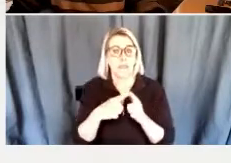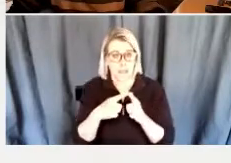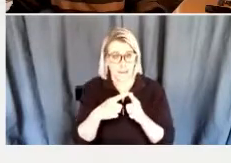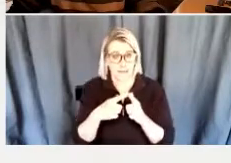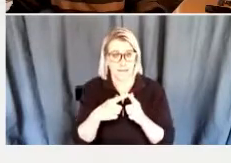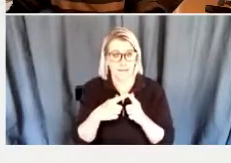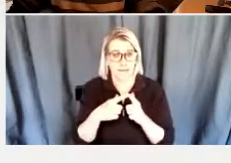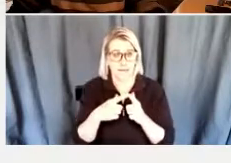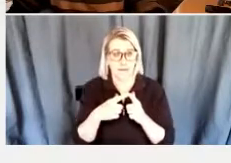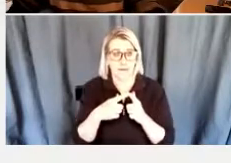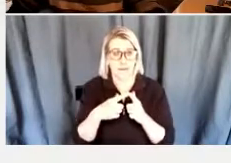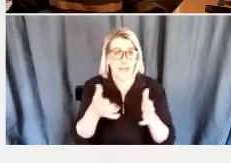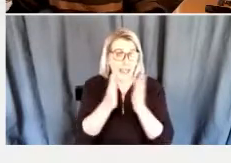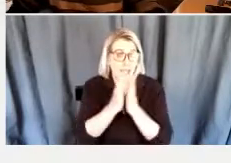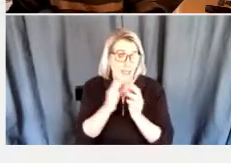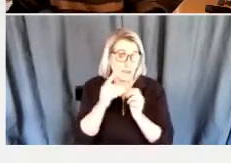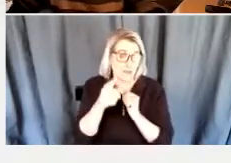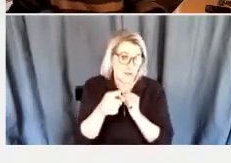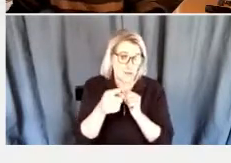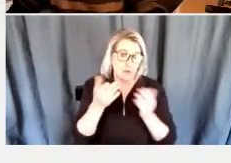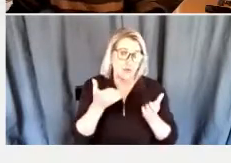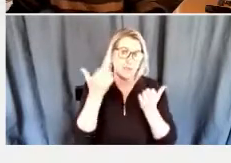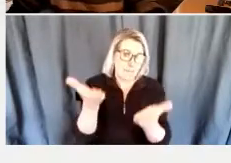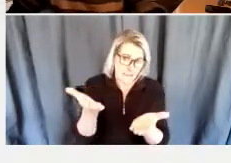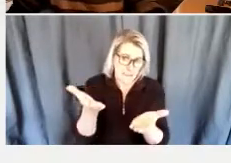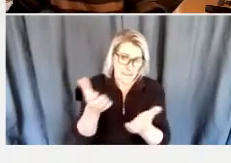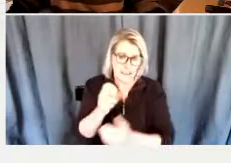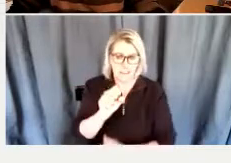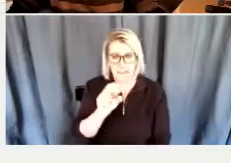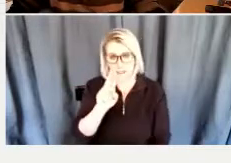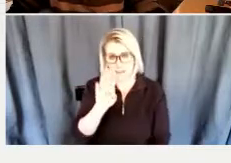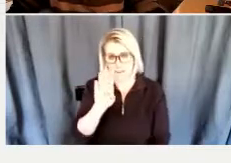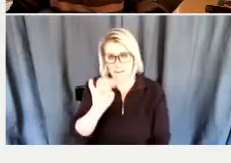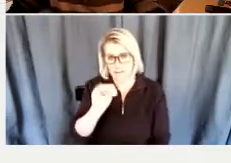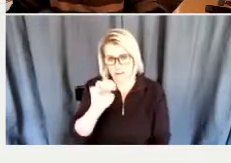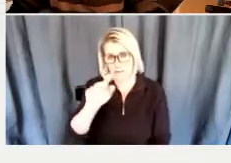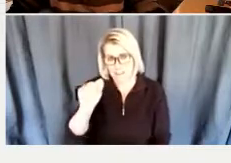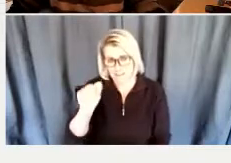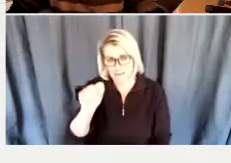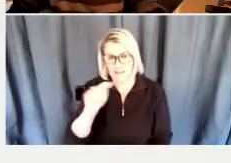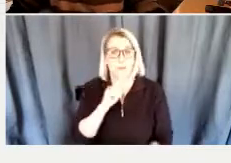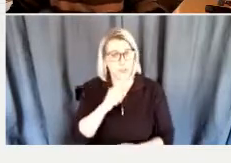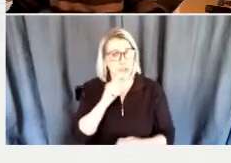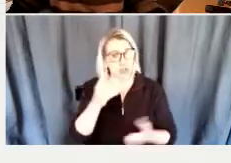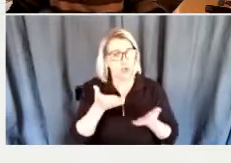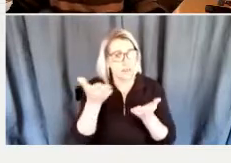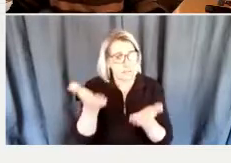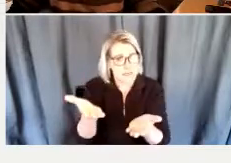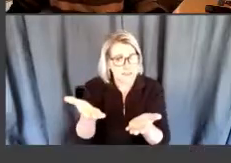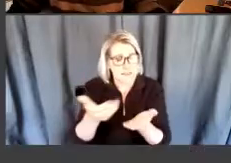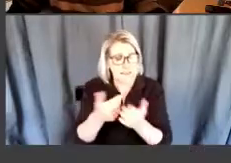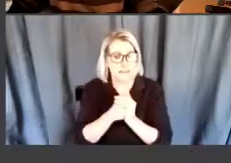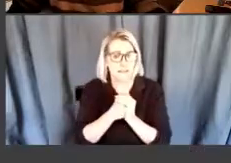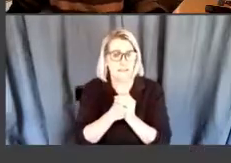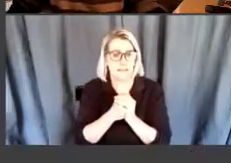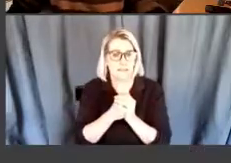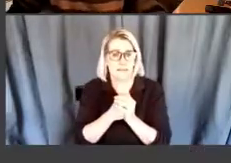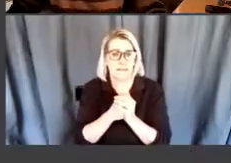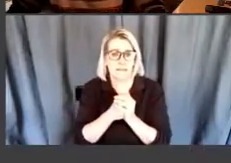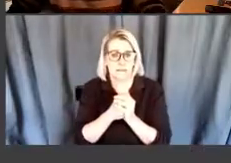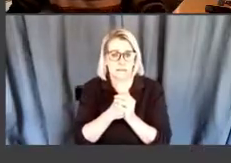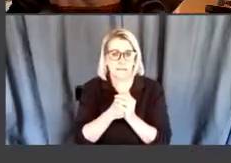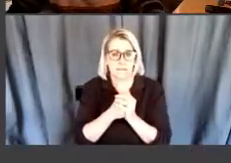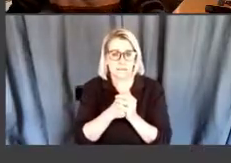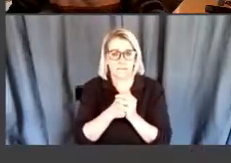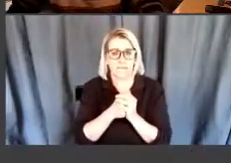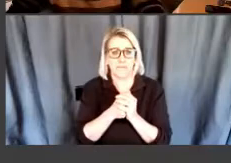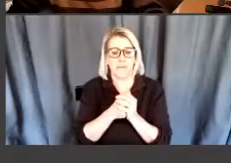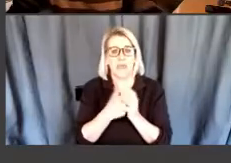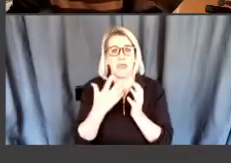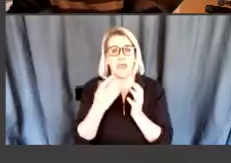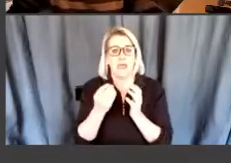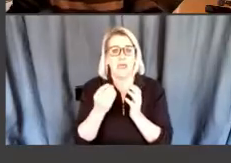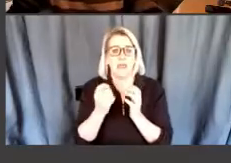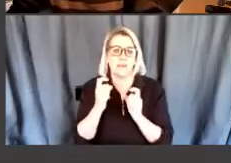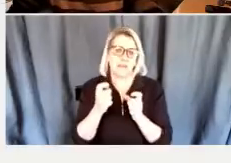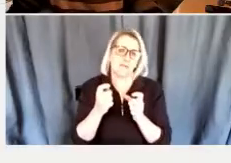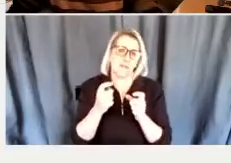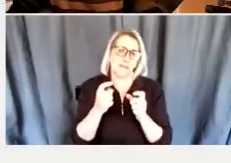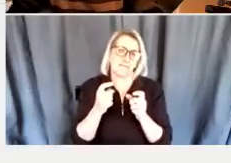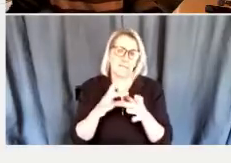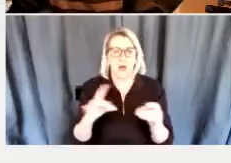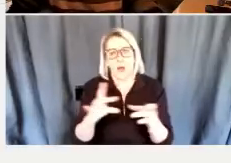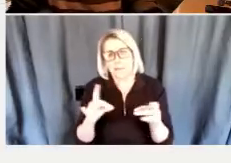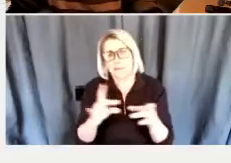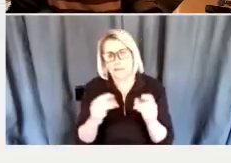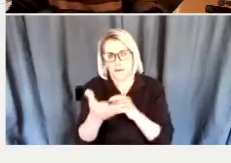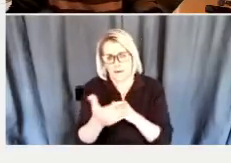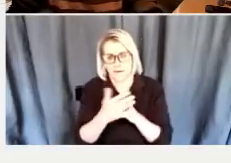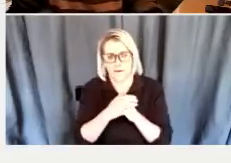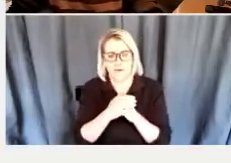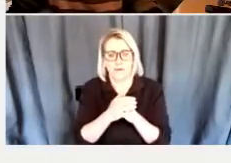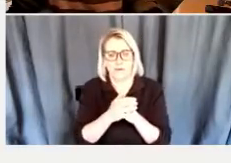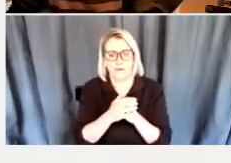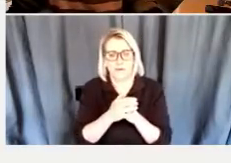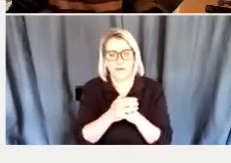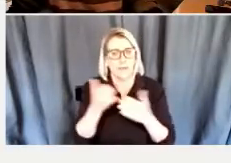you to submit. Make sure you submit. And give a comment there, it is submitted. So all of